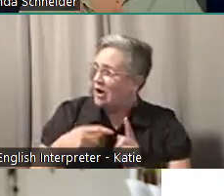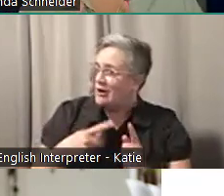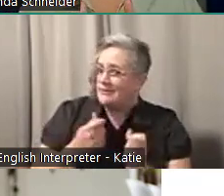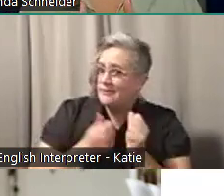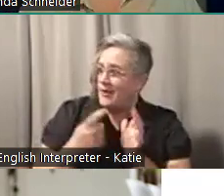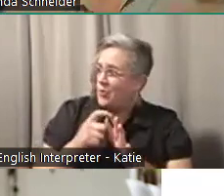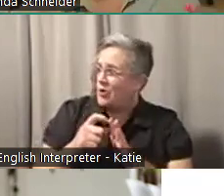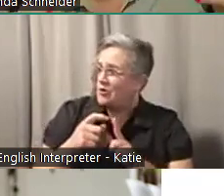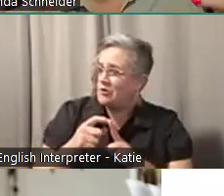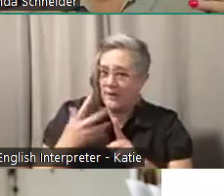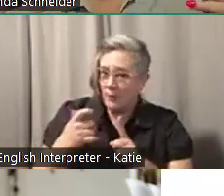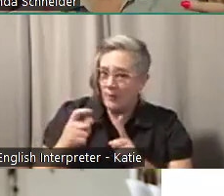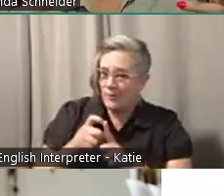Um, but really,